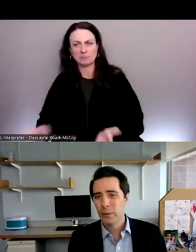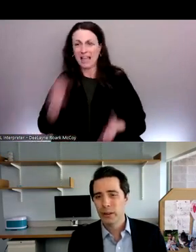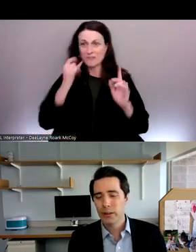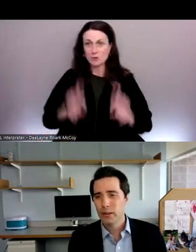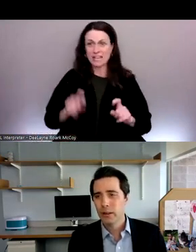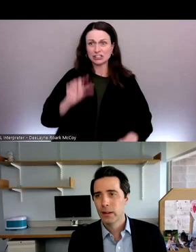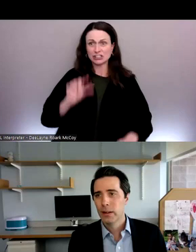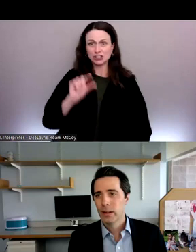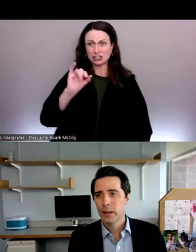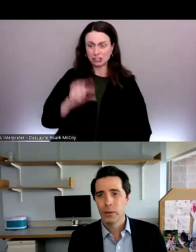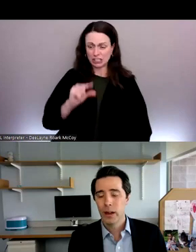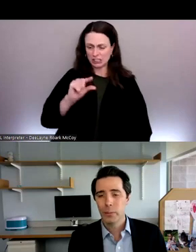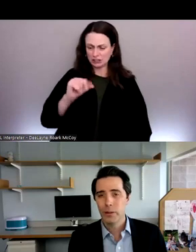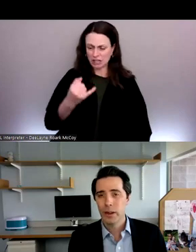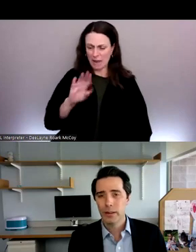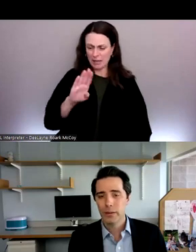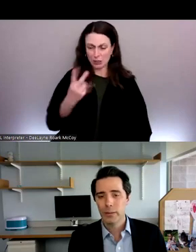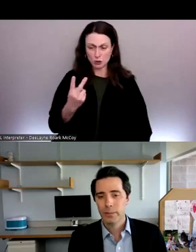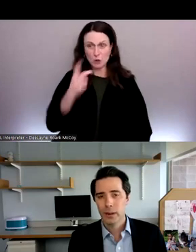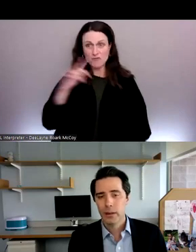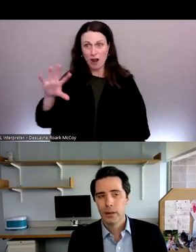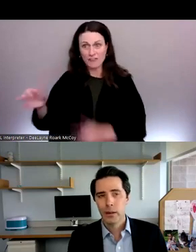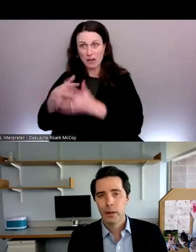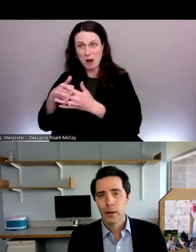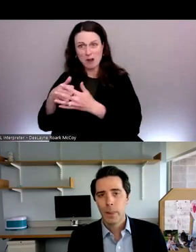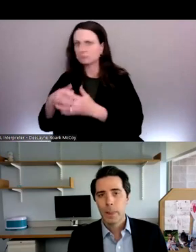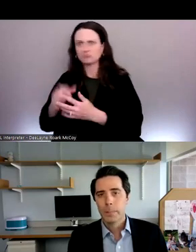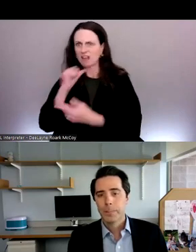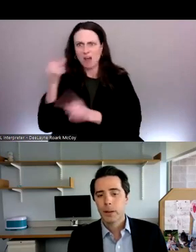African Americans it would not be effective